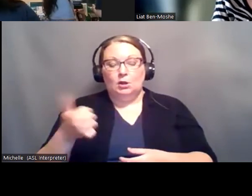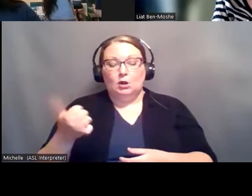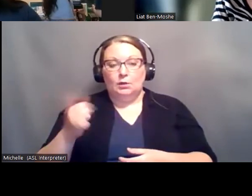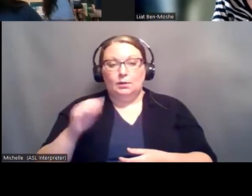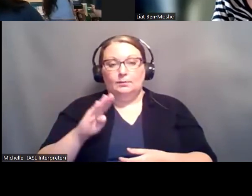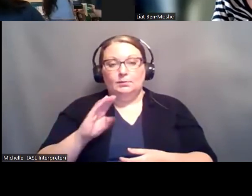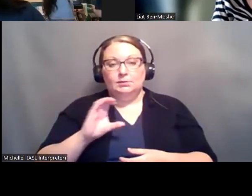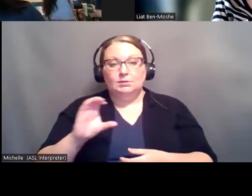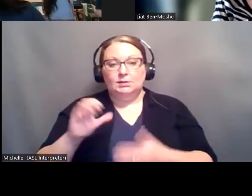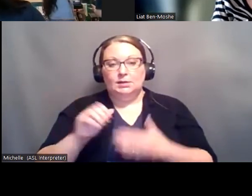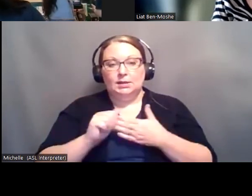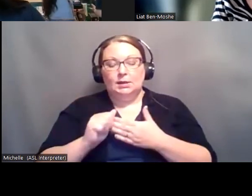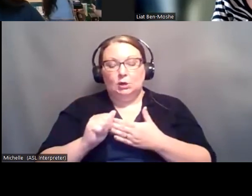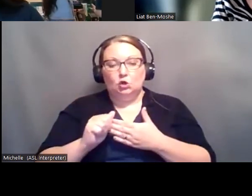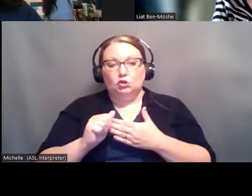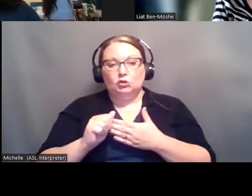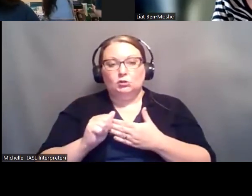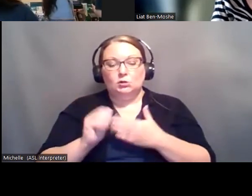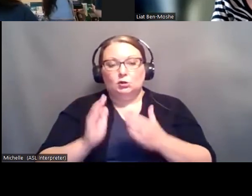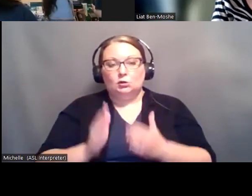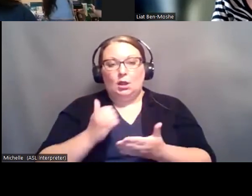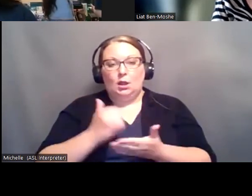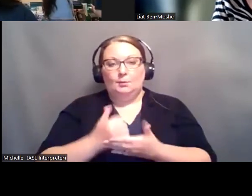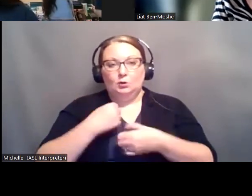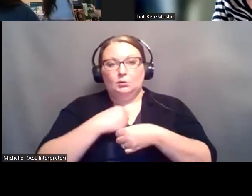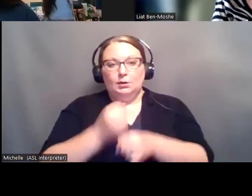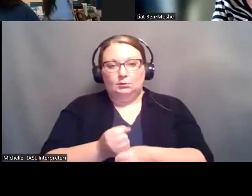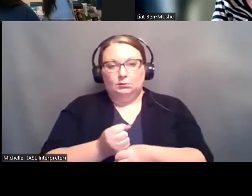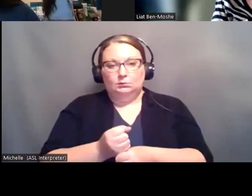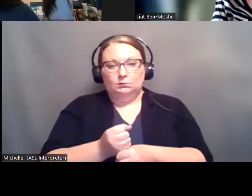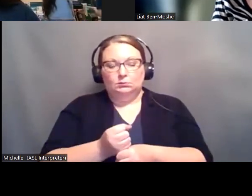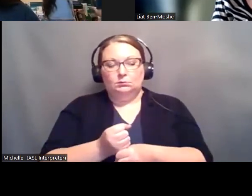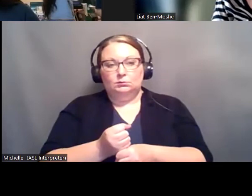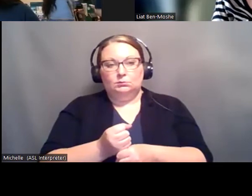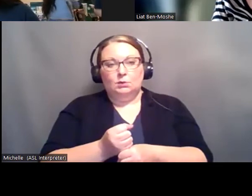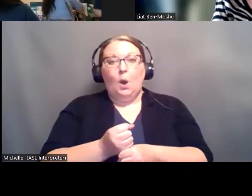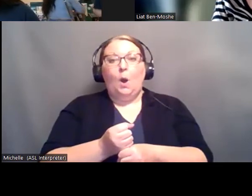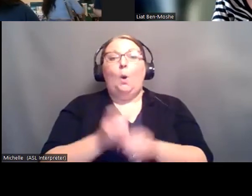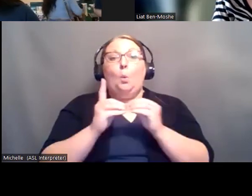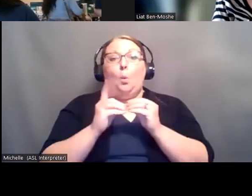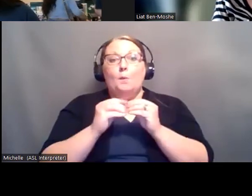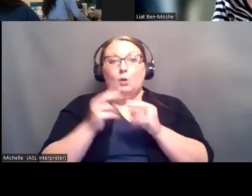Committee helped create. And I do have one other quick little anecdote,